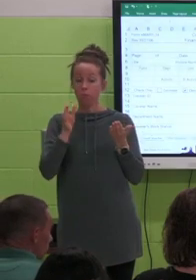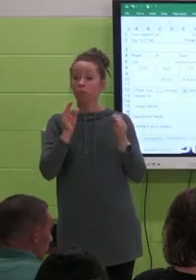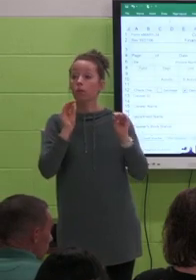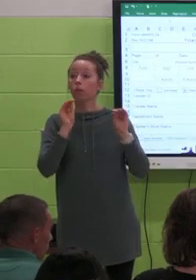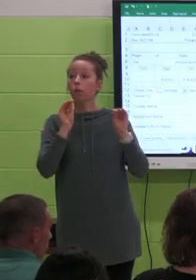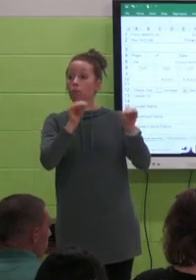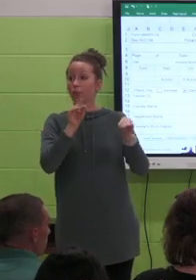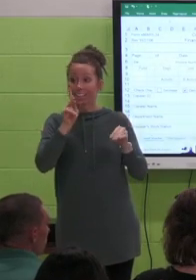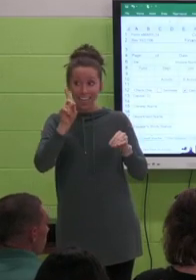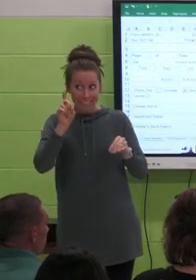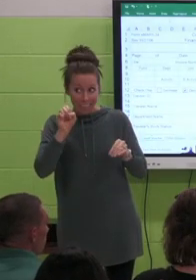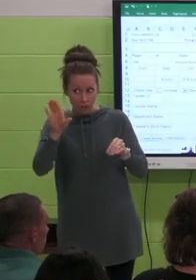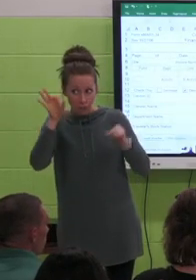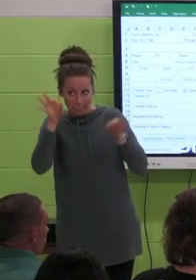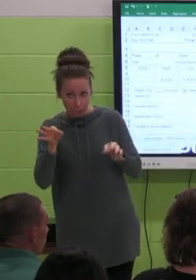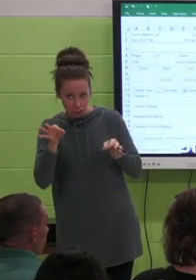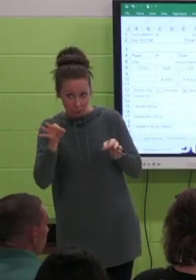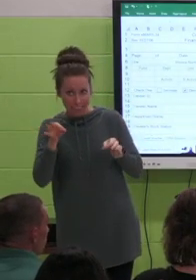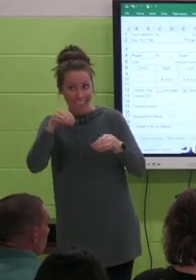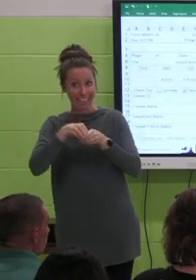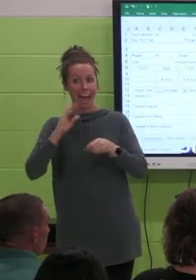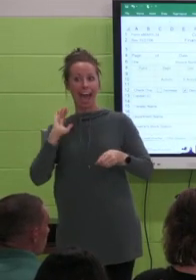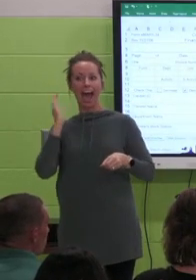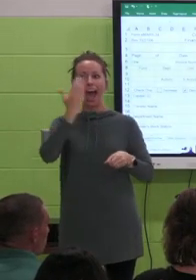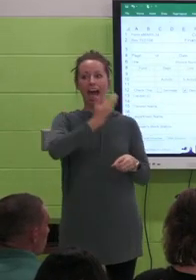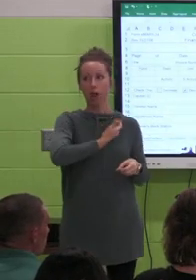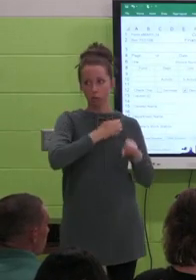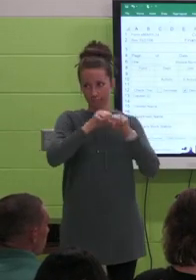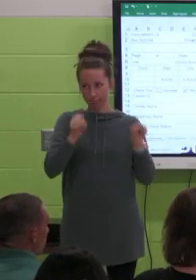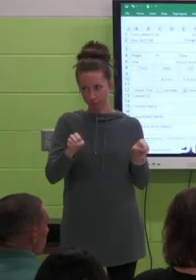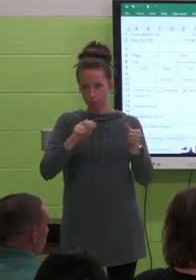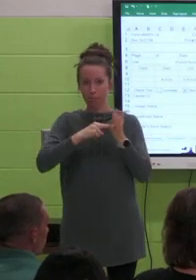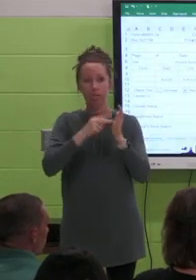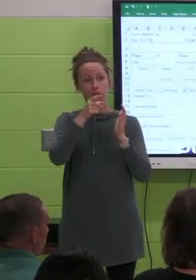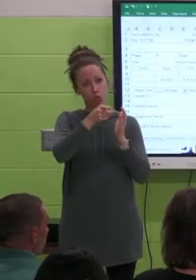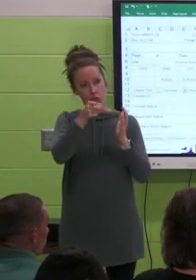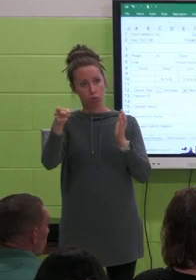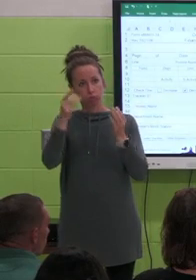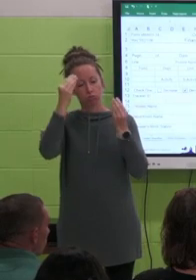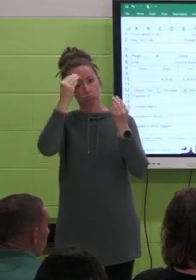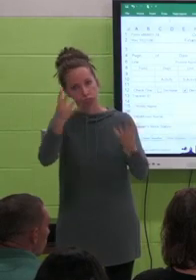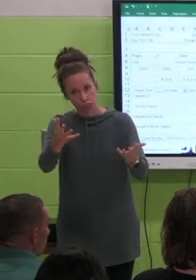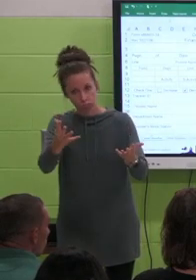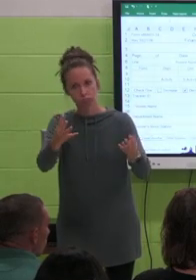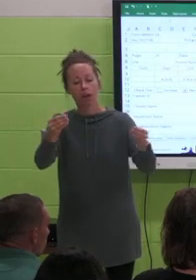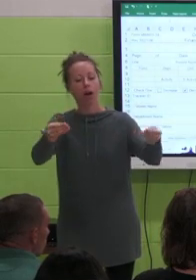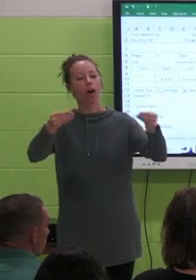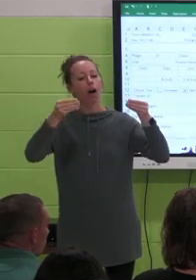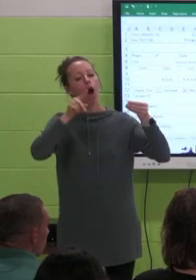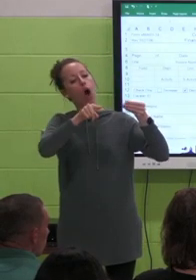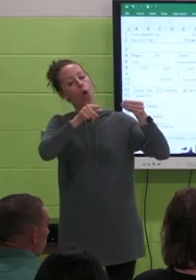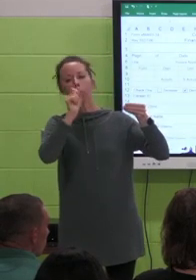puts KDE's decision into our system that lets them know that it's been approved okay okay at